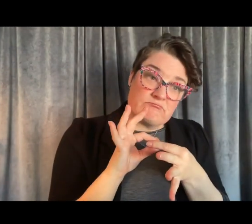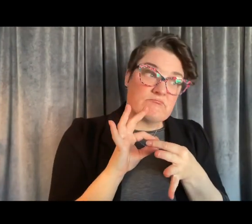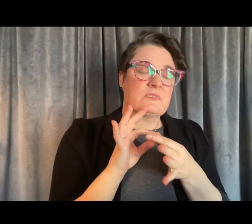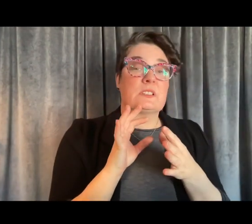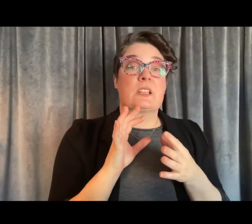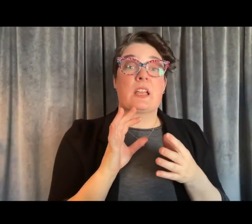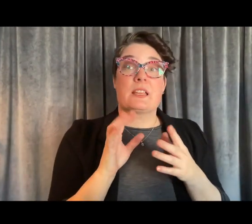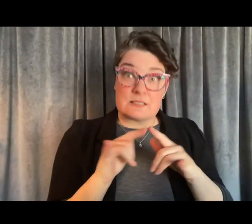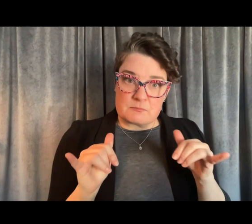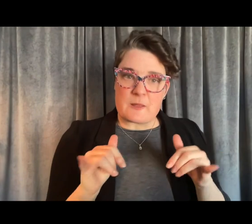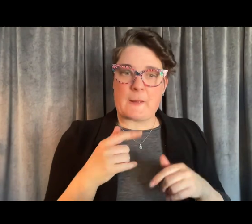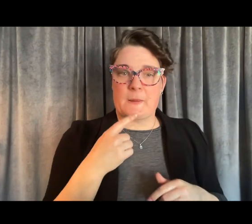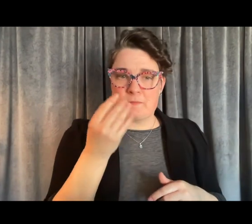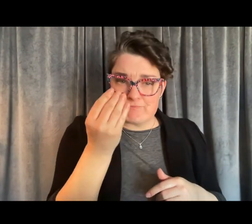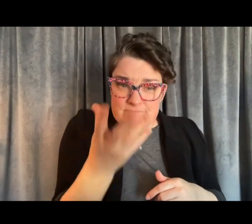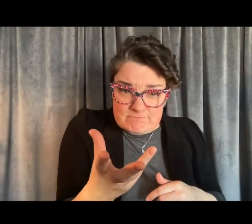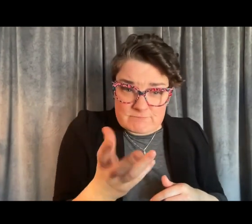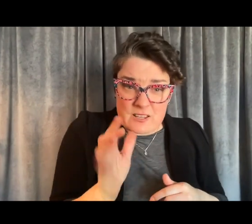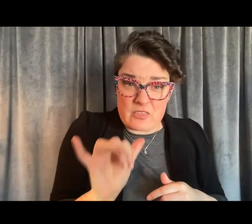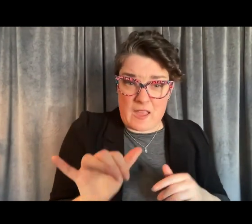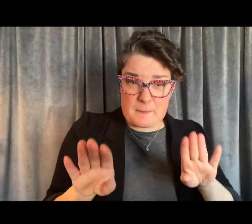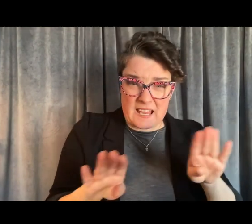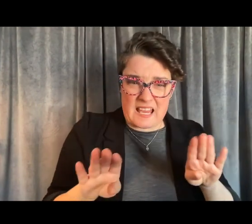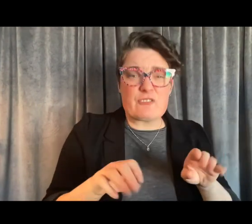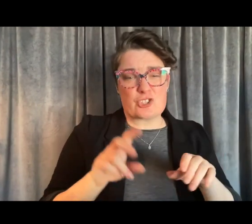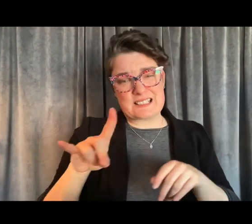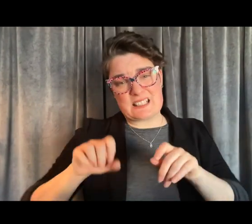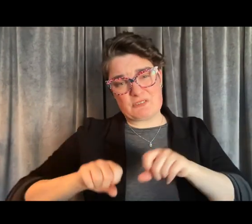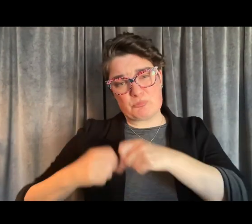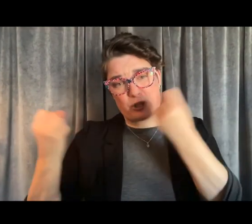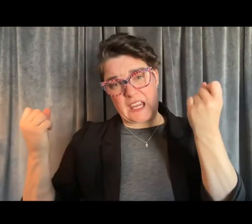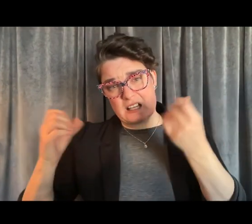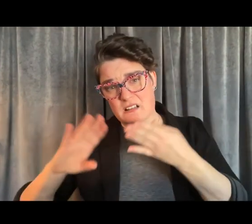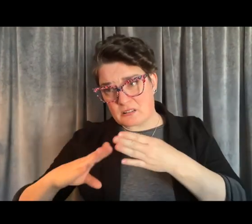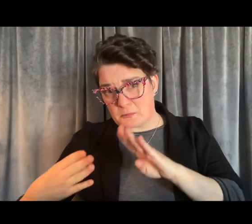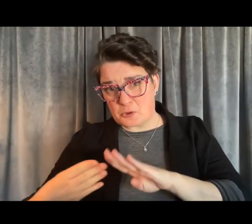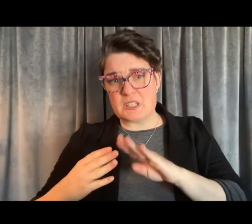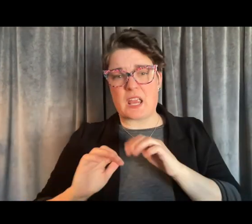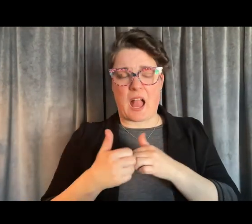community and how do you step in to repair it, and how do we step in and support you repairing it, you know?